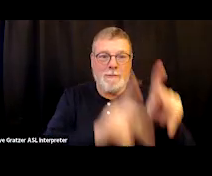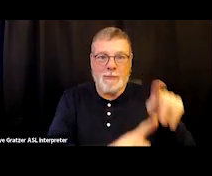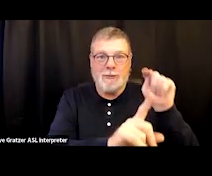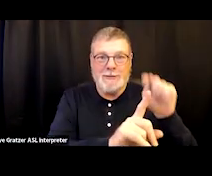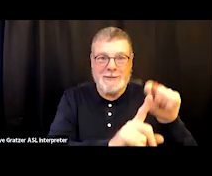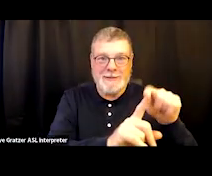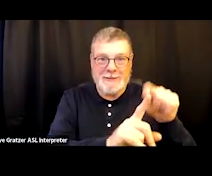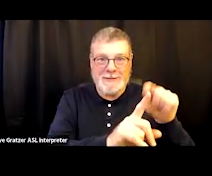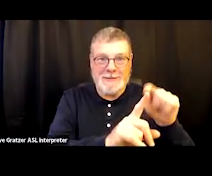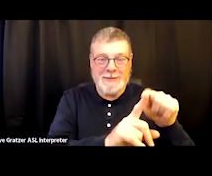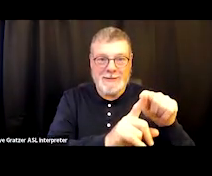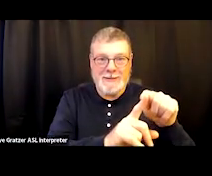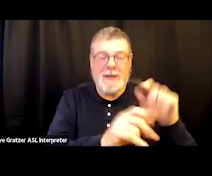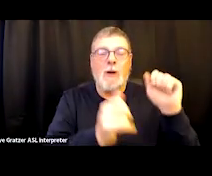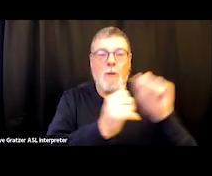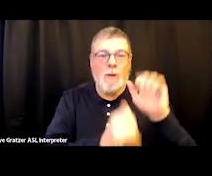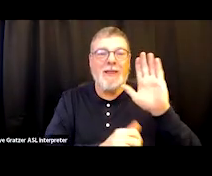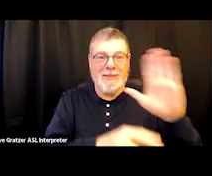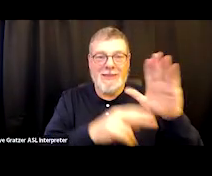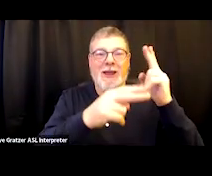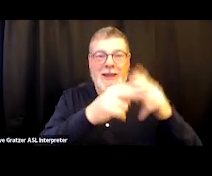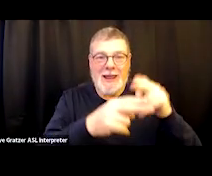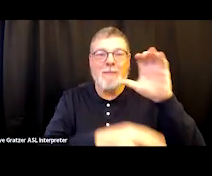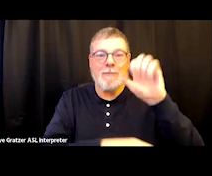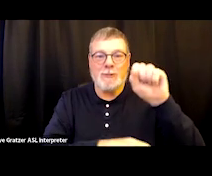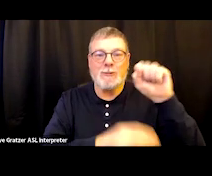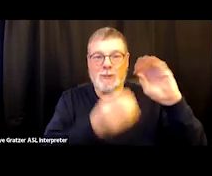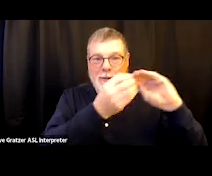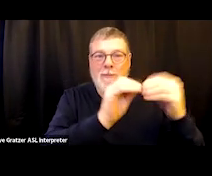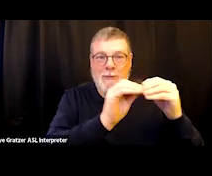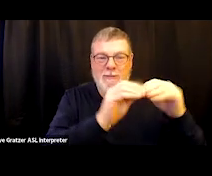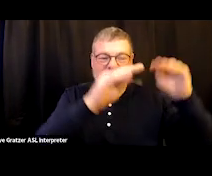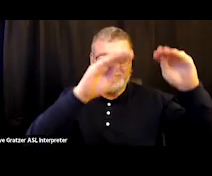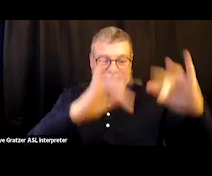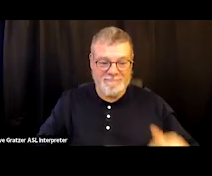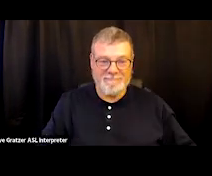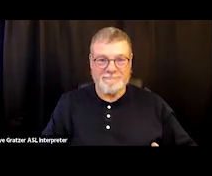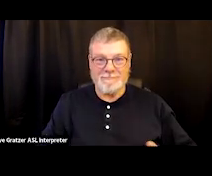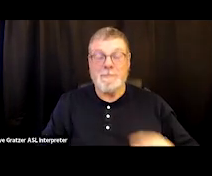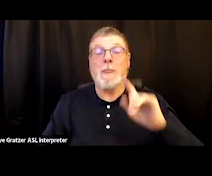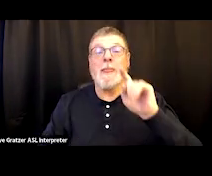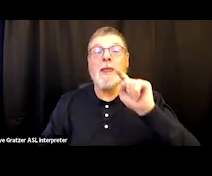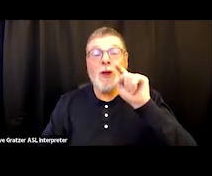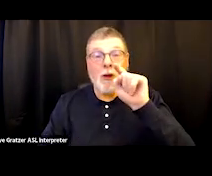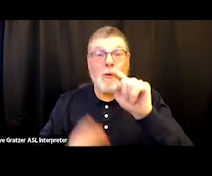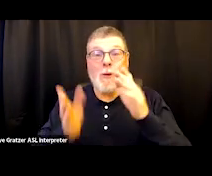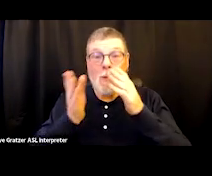with their Social Security number and name that will be filled out on the rest of the form. It's your way of accepting